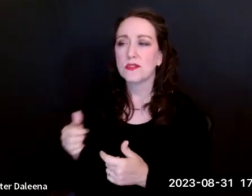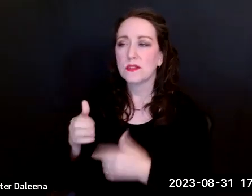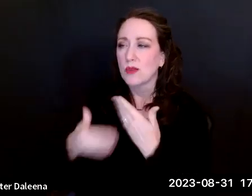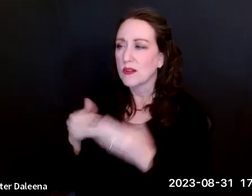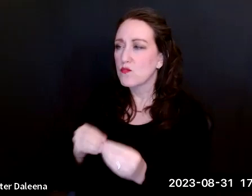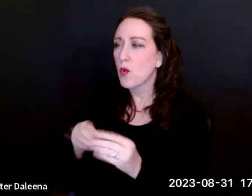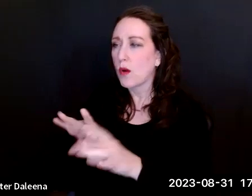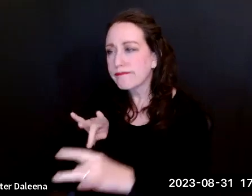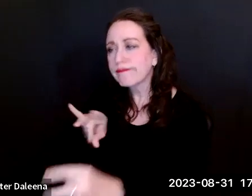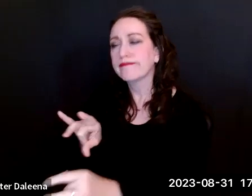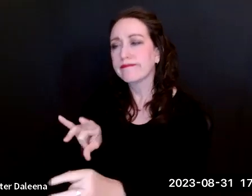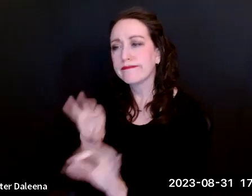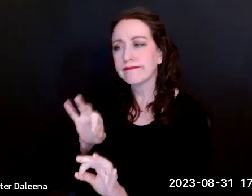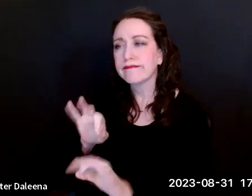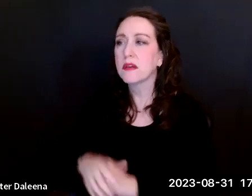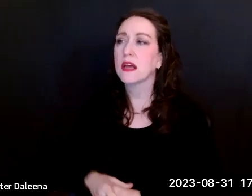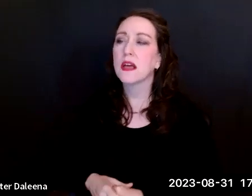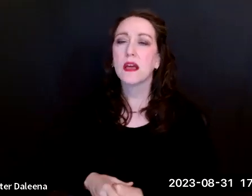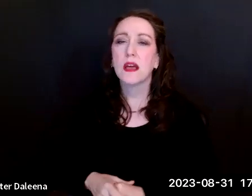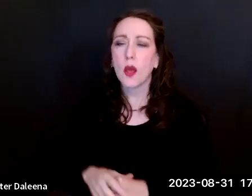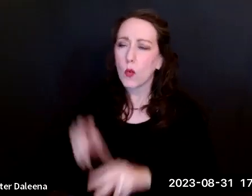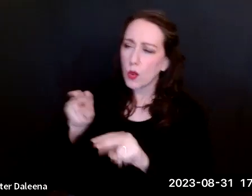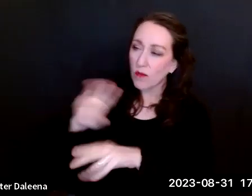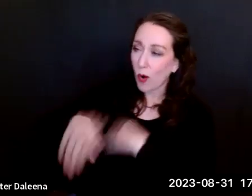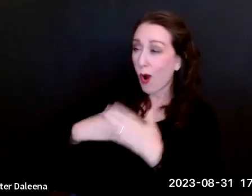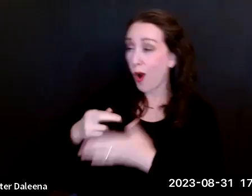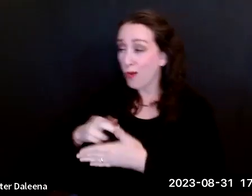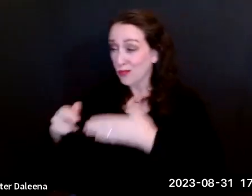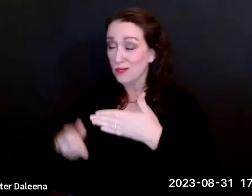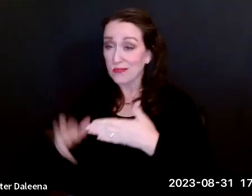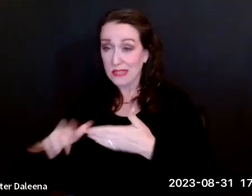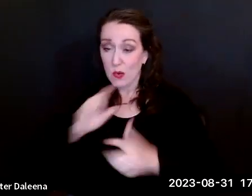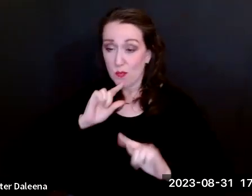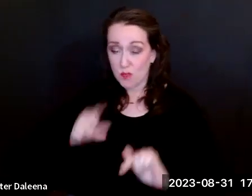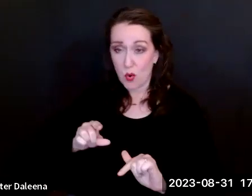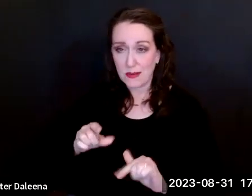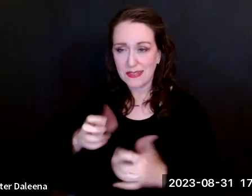efficient we're looking forward to all of those results from that report which is still pending